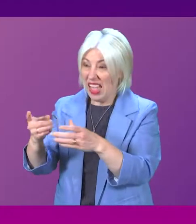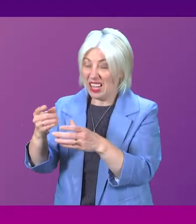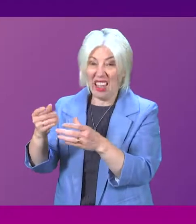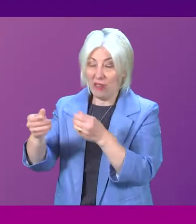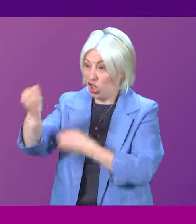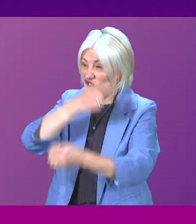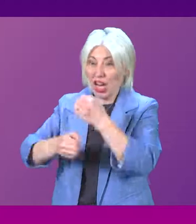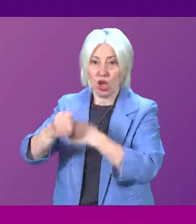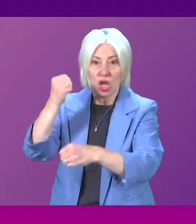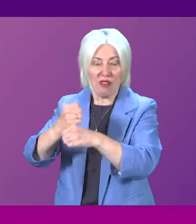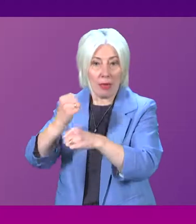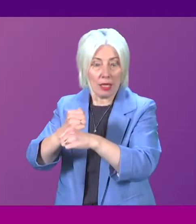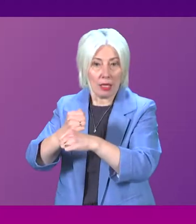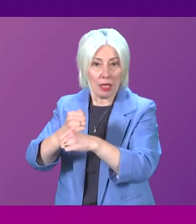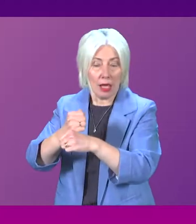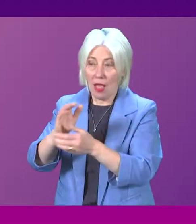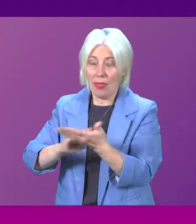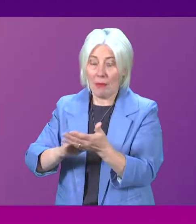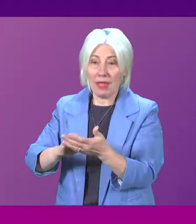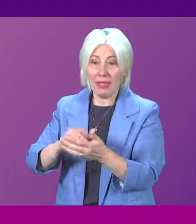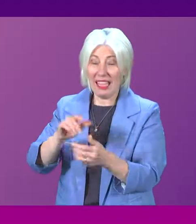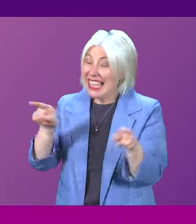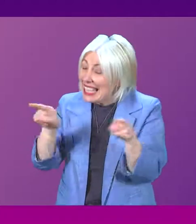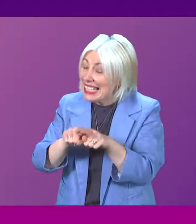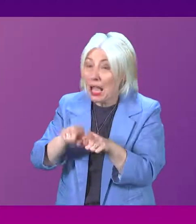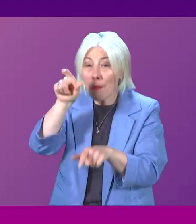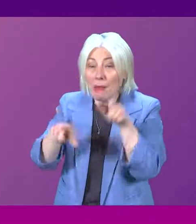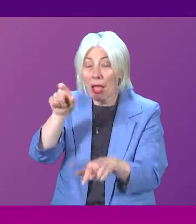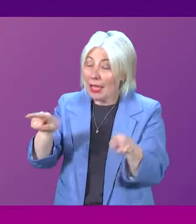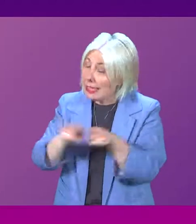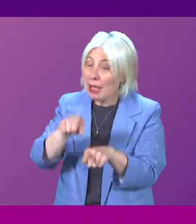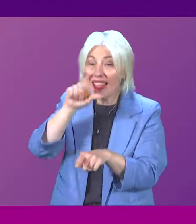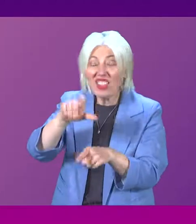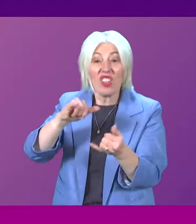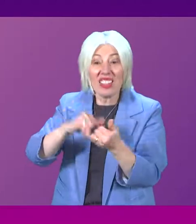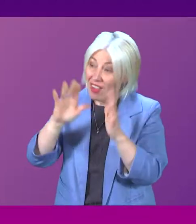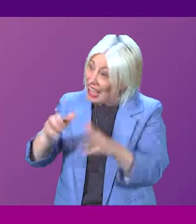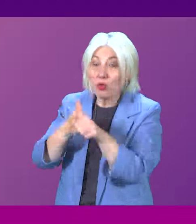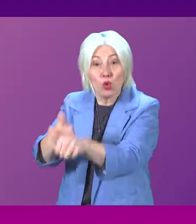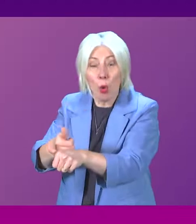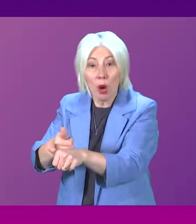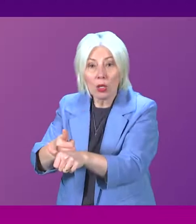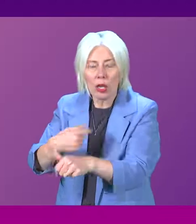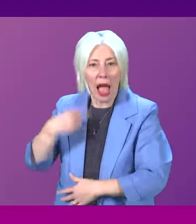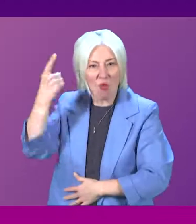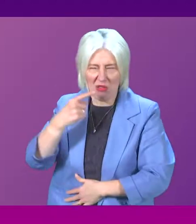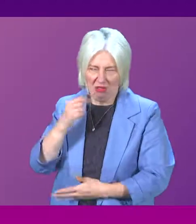whole-heartedly support an Administration of another political colour. I wondered whether that was correct—I had no experience of such a situation before early